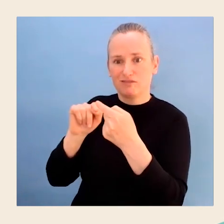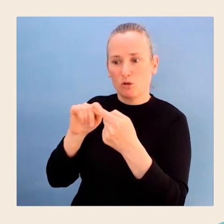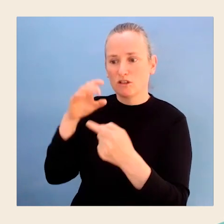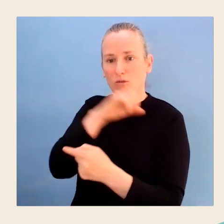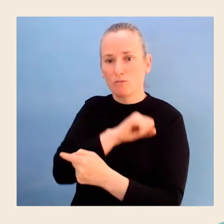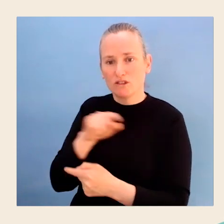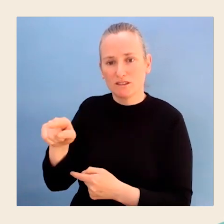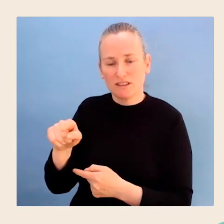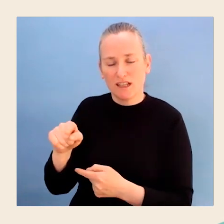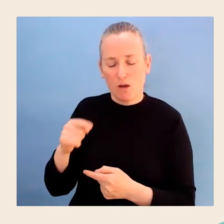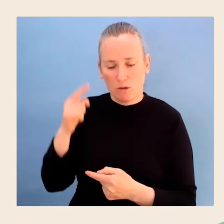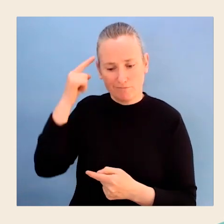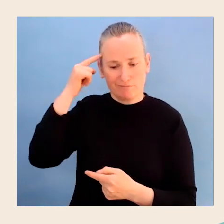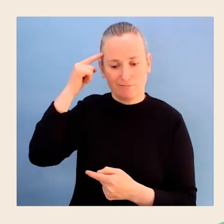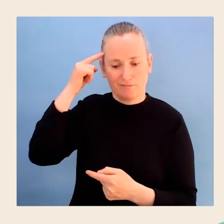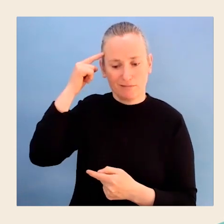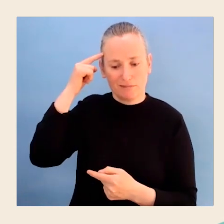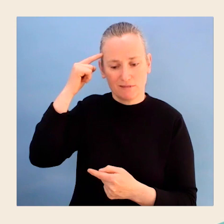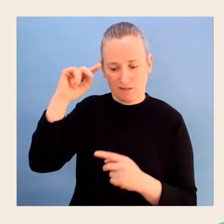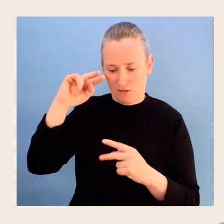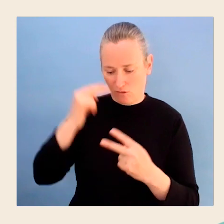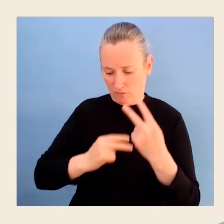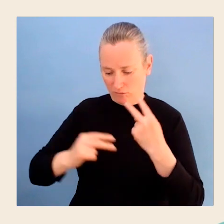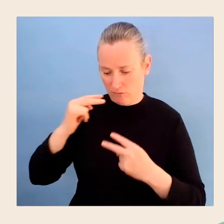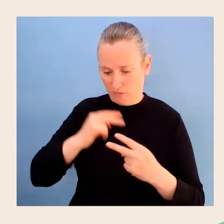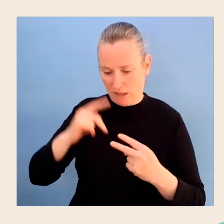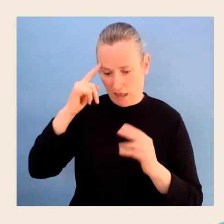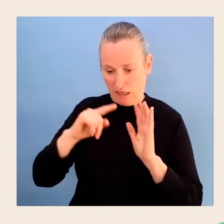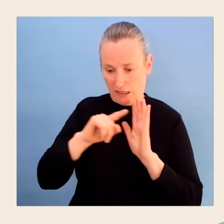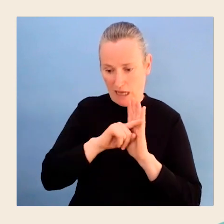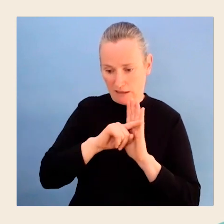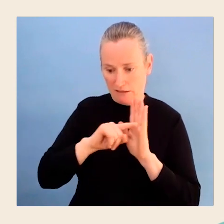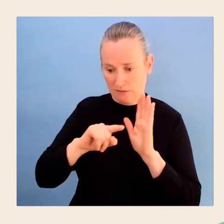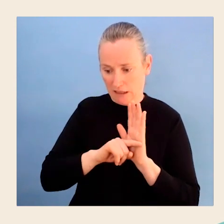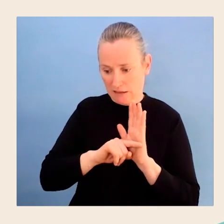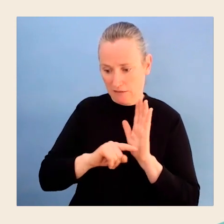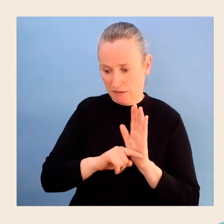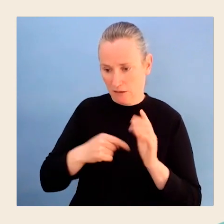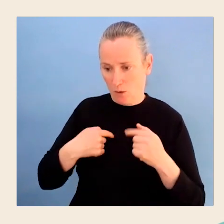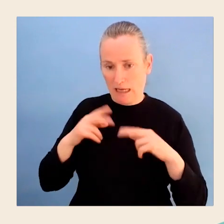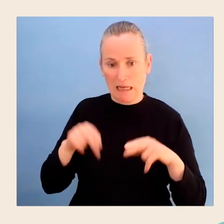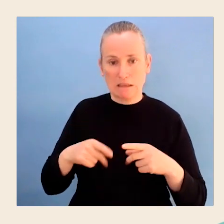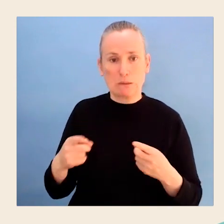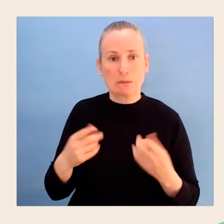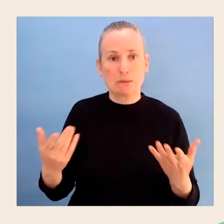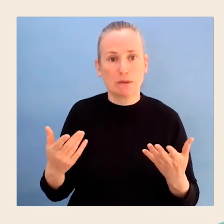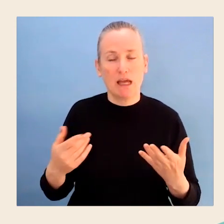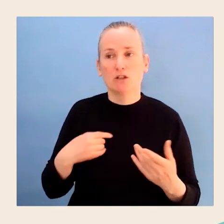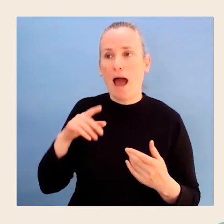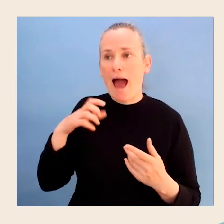a negative viewpoint of yourself and what you can do. And so these role models are so, so powerful